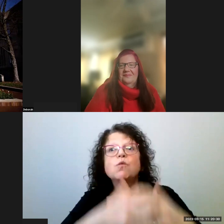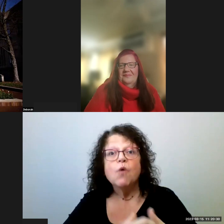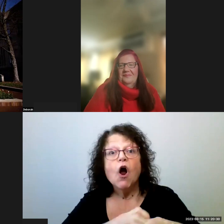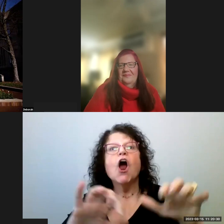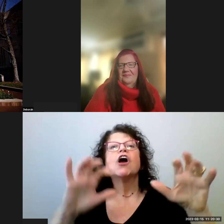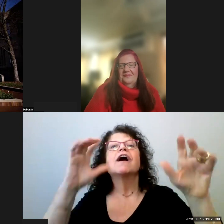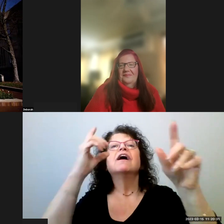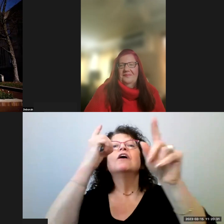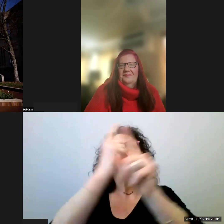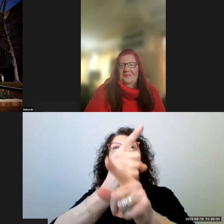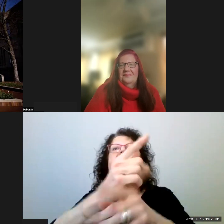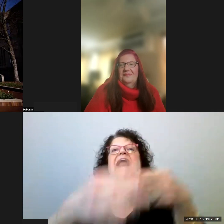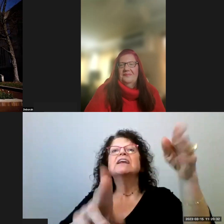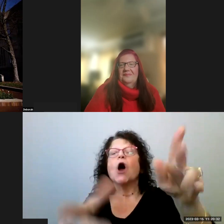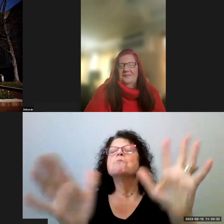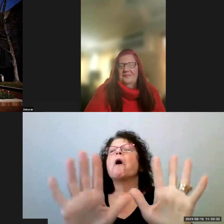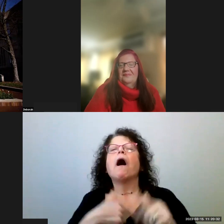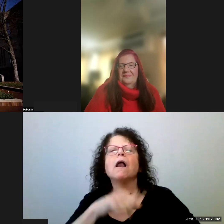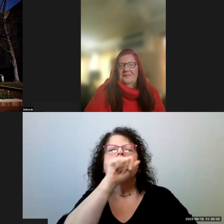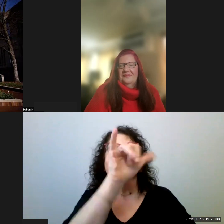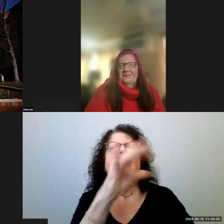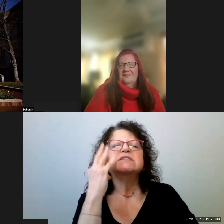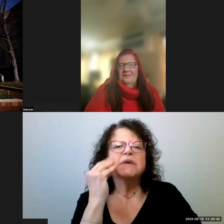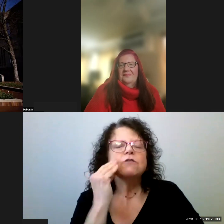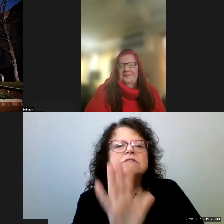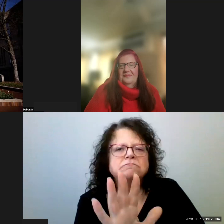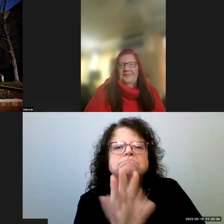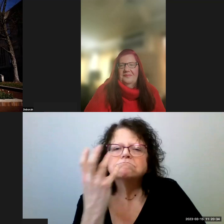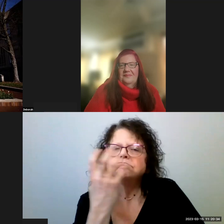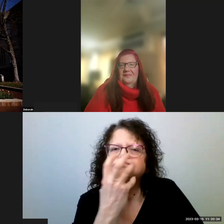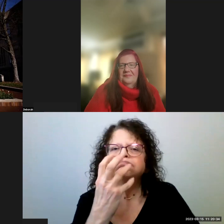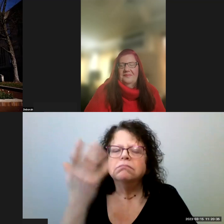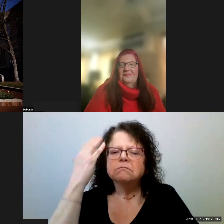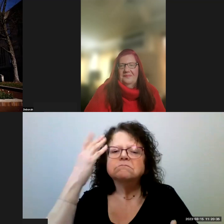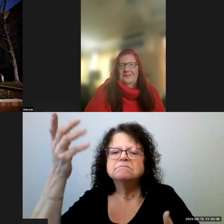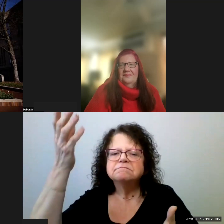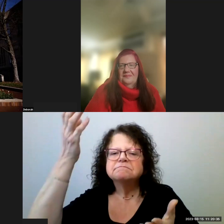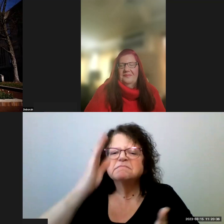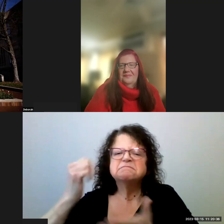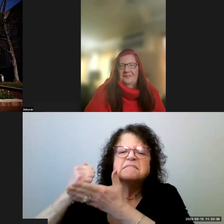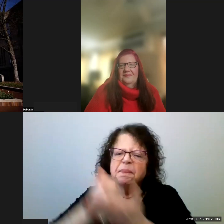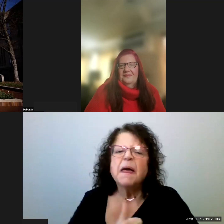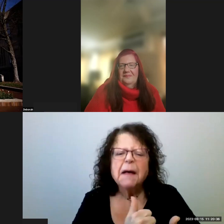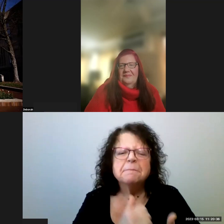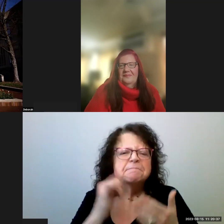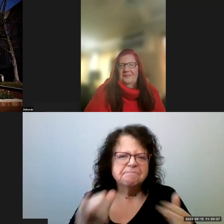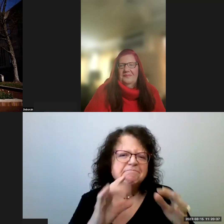I loved the experience 'cause I helped a lot of people that in other words wouldn't have gotten help they really needed. >> PEGGY HOLTZ: That's great. That's amazing